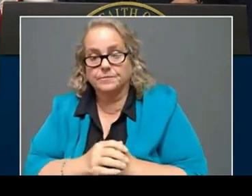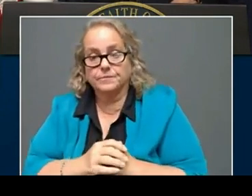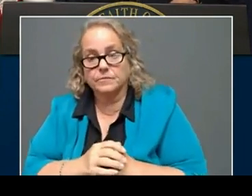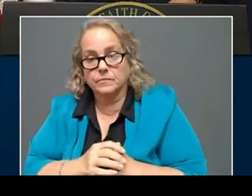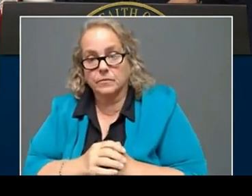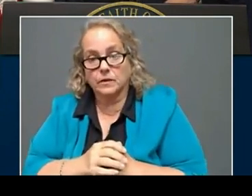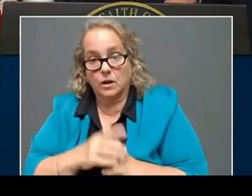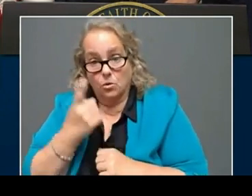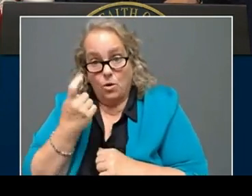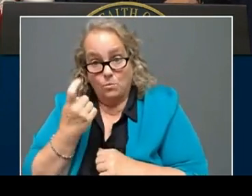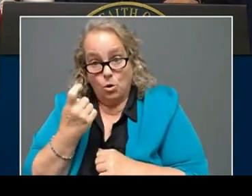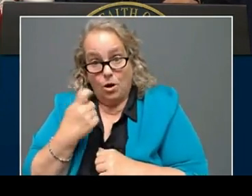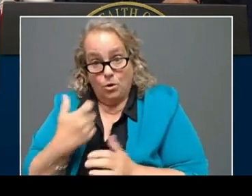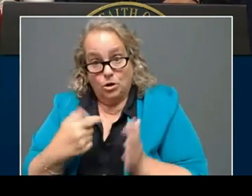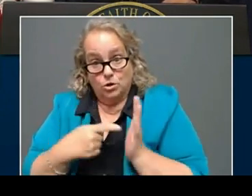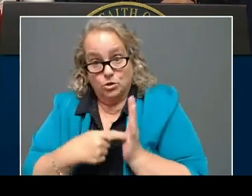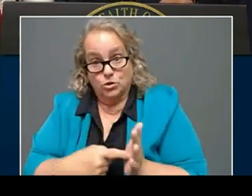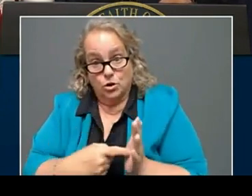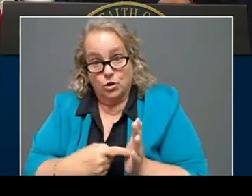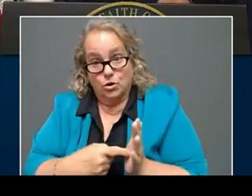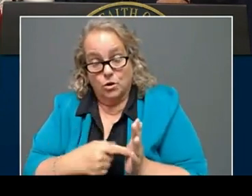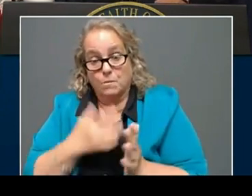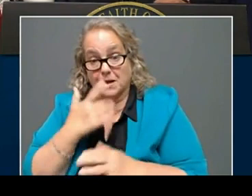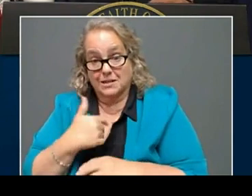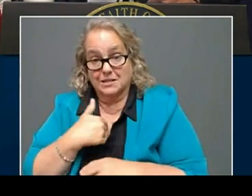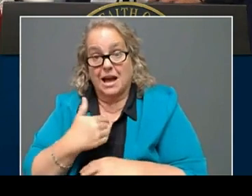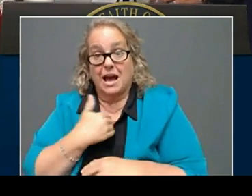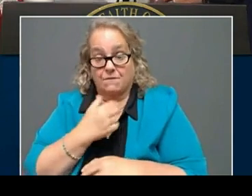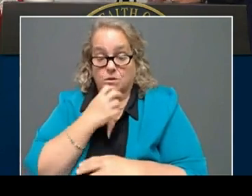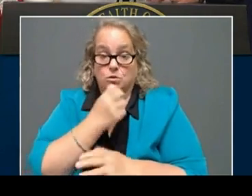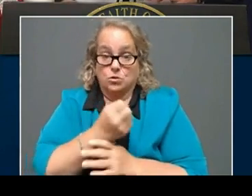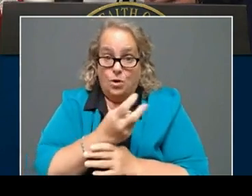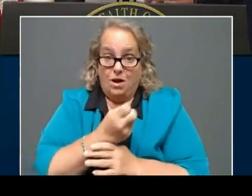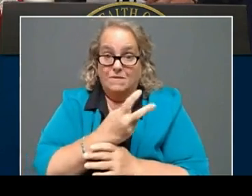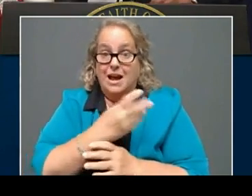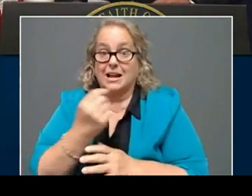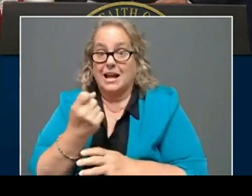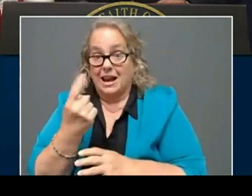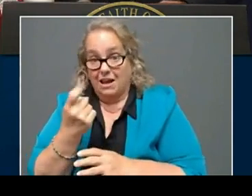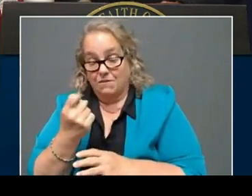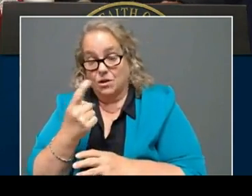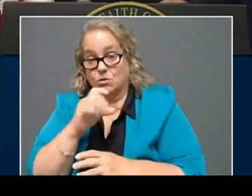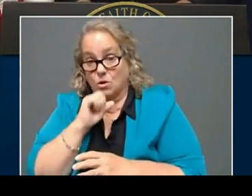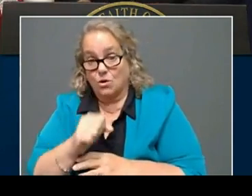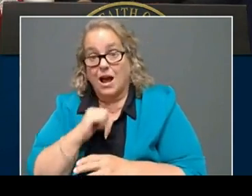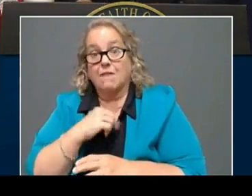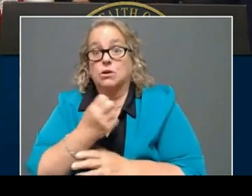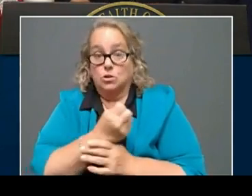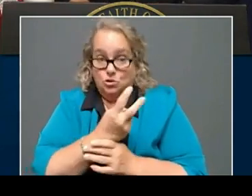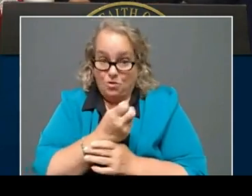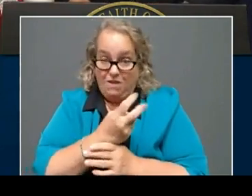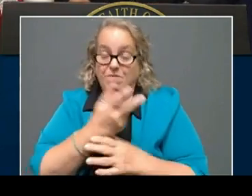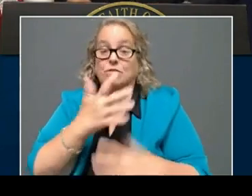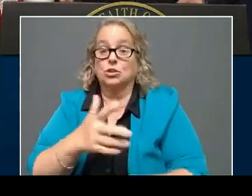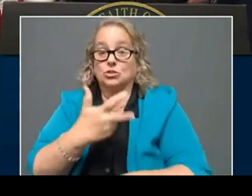because I both a 12 year old and an 11 year old meaning I have a 12 year old that I've been able to get vaccinated and I have an 11 year old where I'm